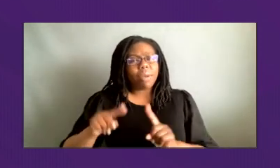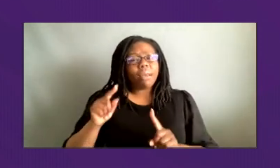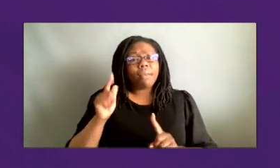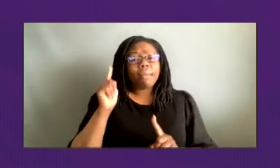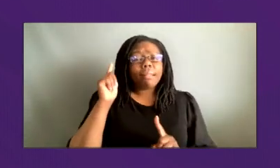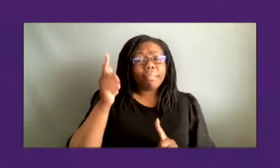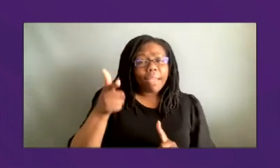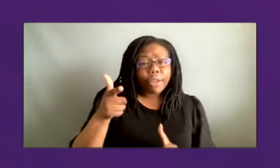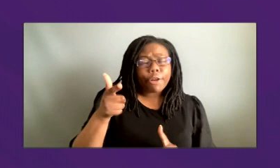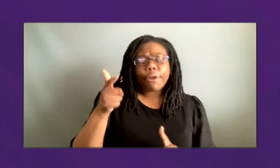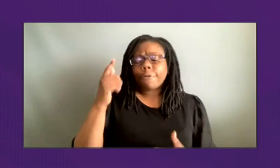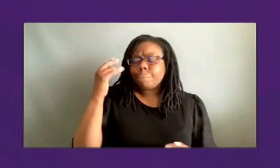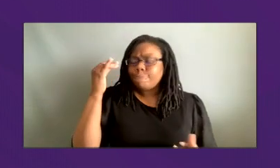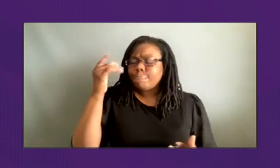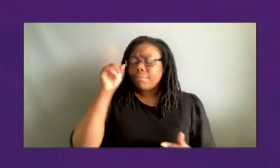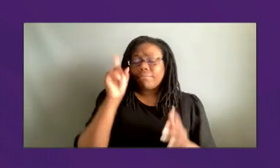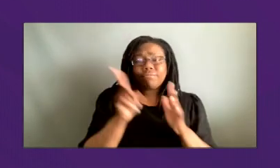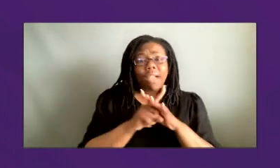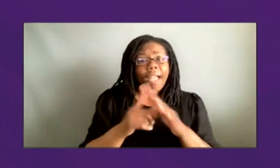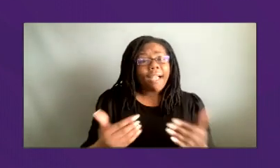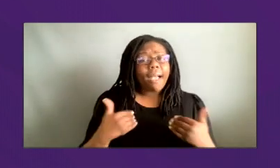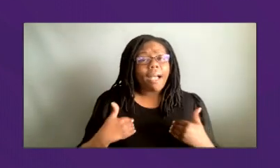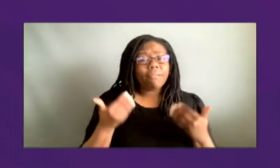feel free to email us and we'll answer your questions.